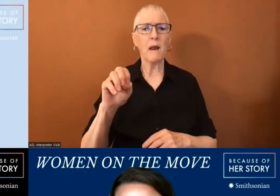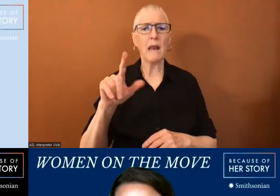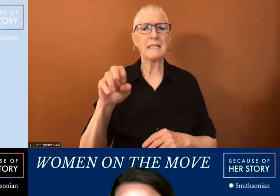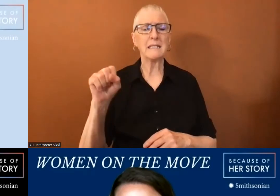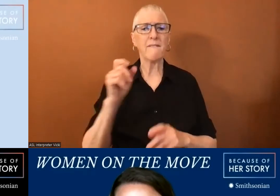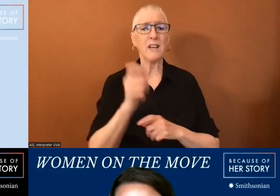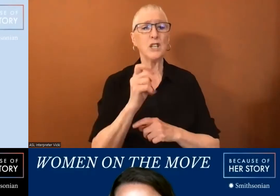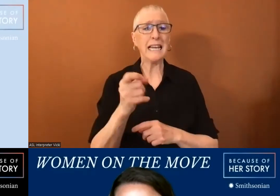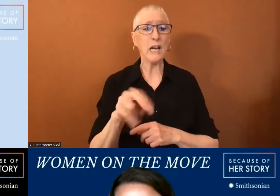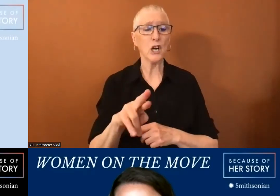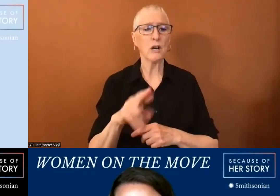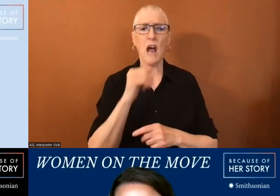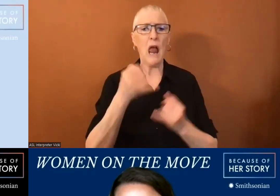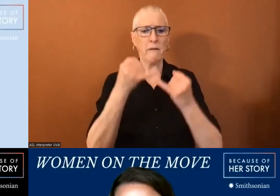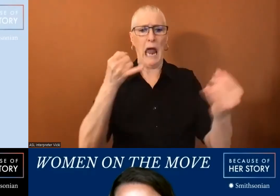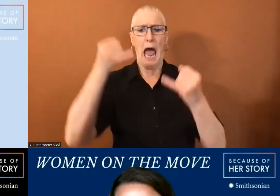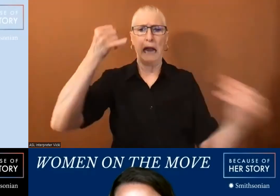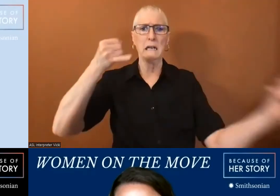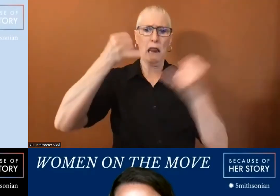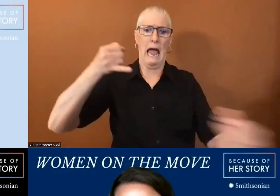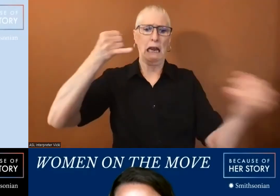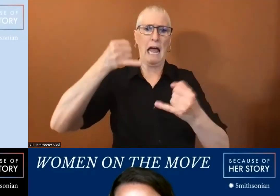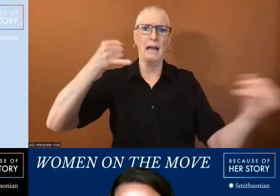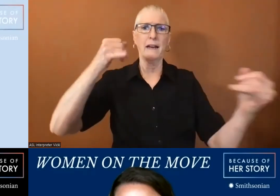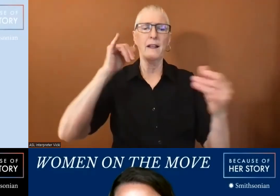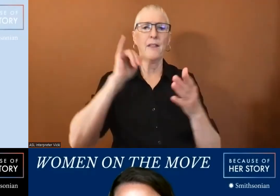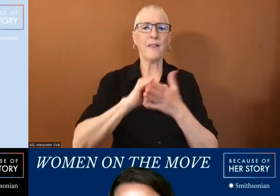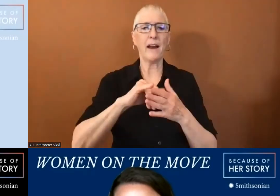instead of lots of line in the water that the whales could then become entangled in,